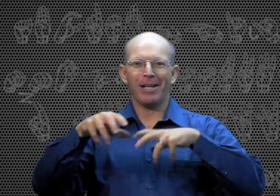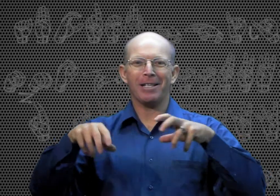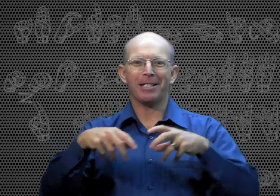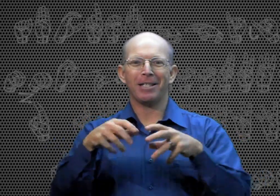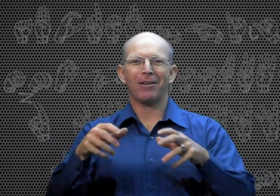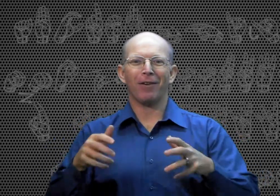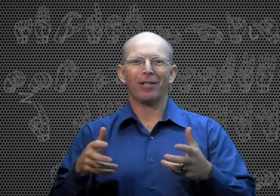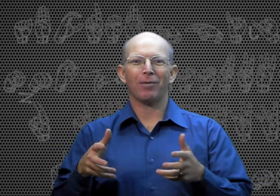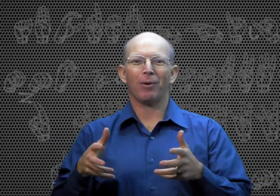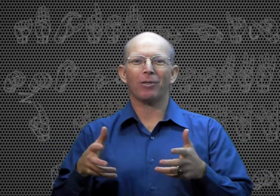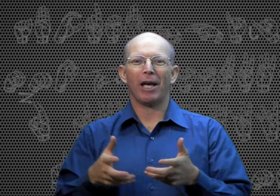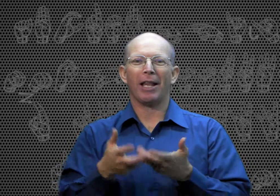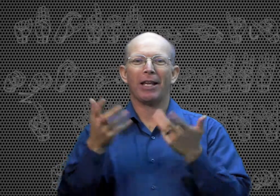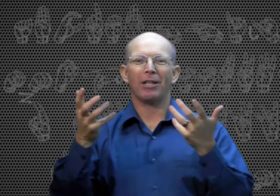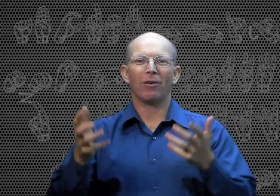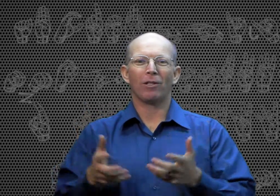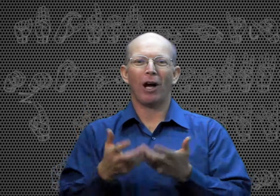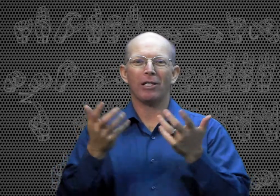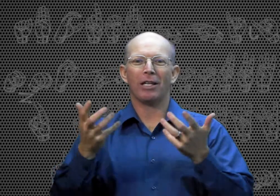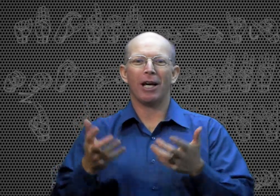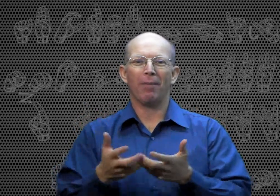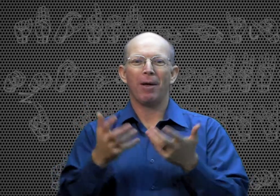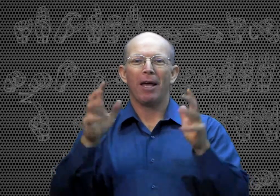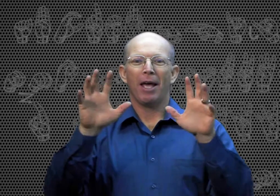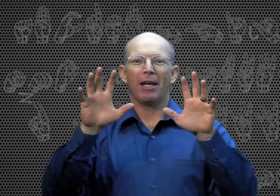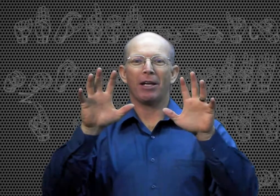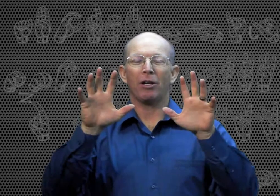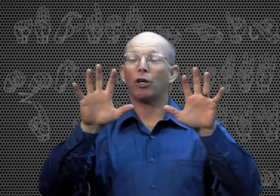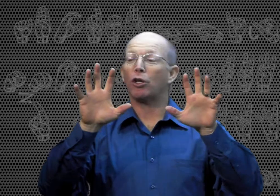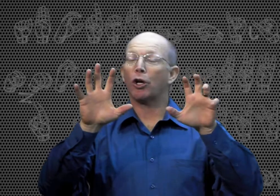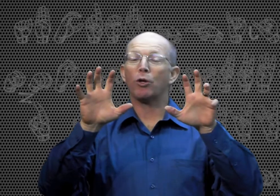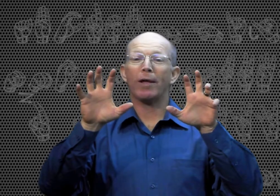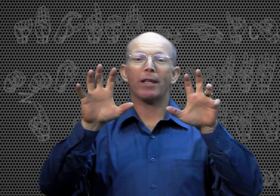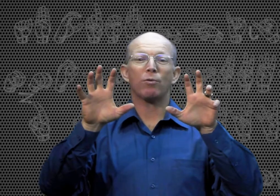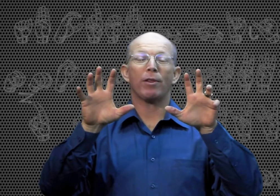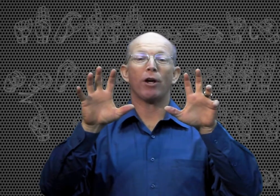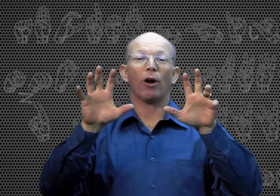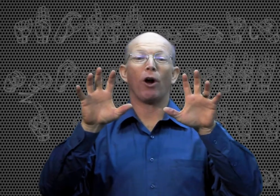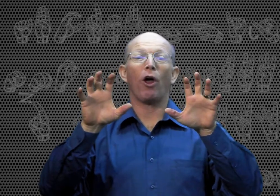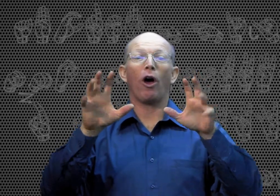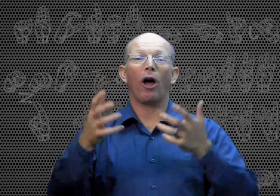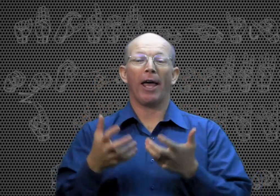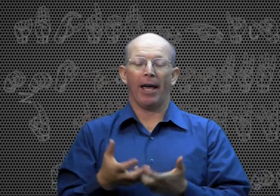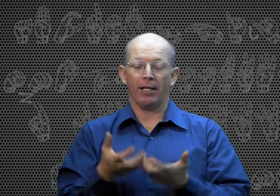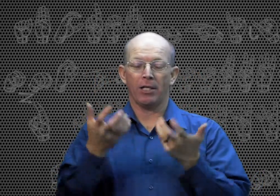your greens and your vegetables, and then you toss it up. Your are doing this with your claw-hands.